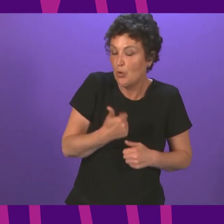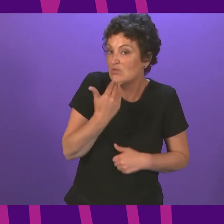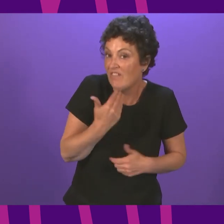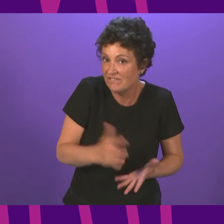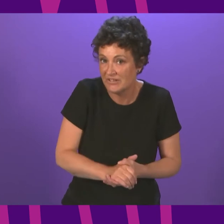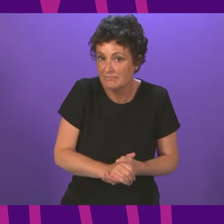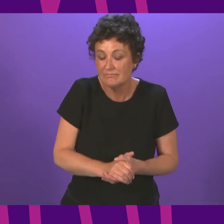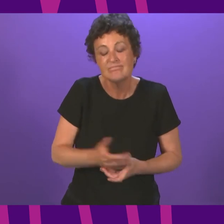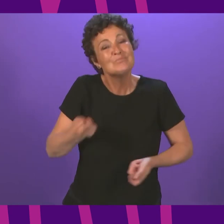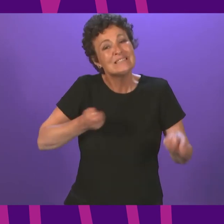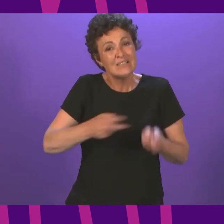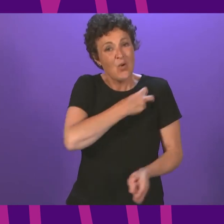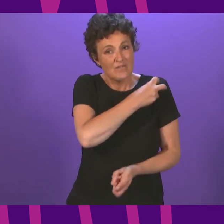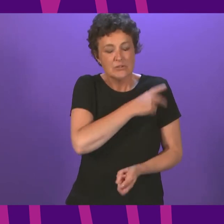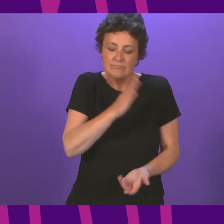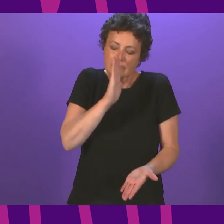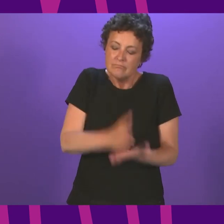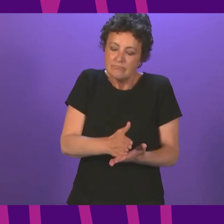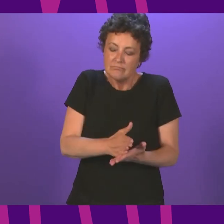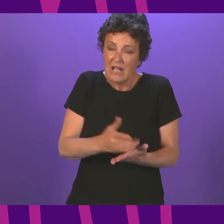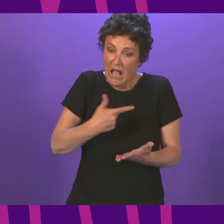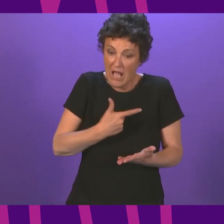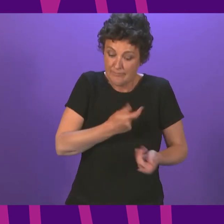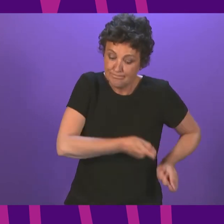Presiding Officer, please be assured that I have brought my amendments back today not